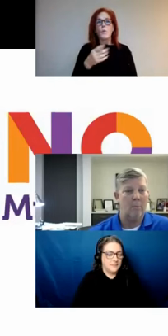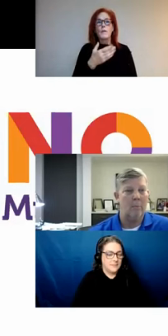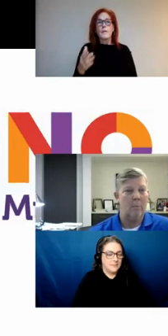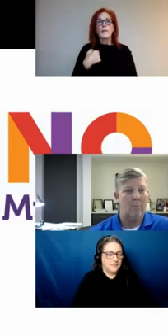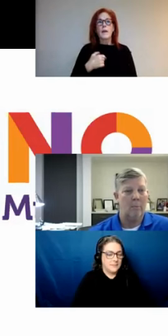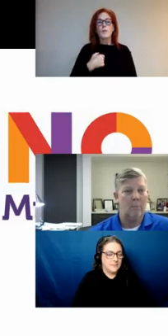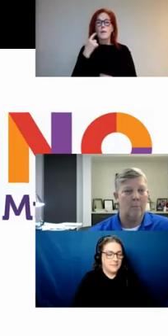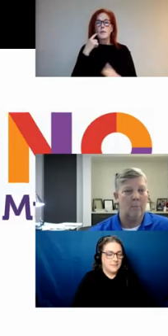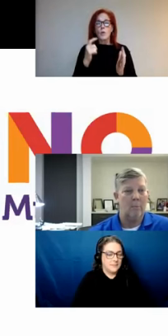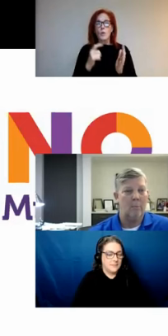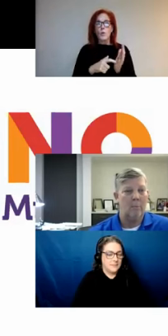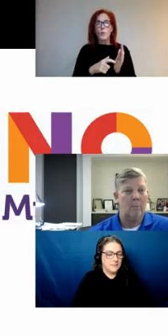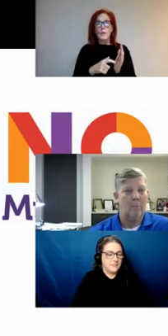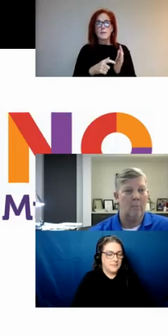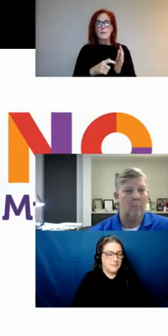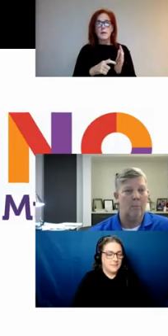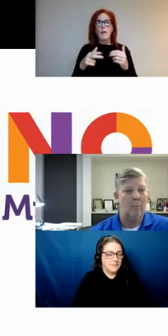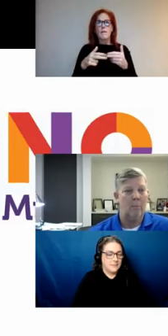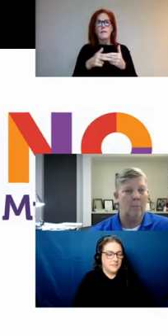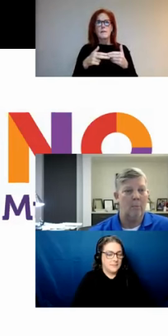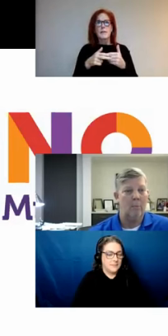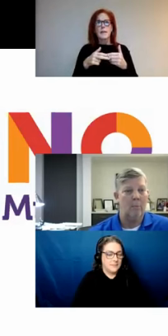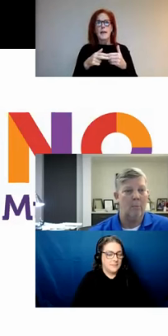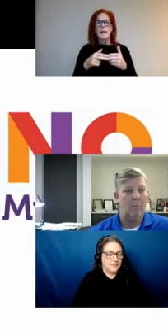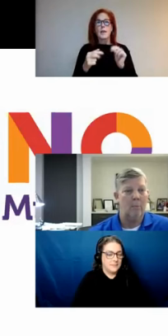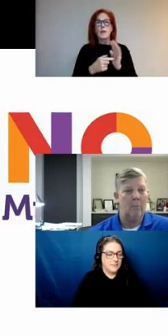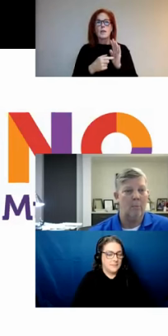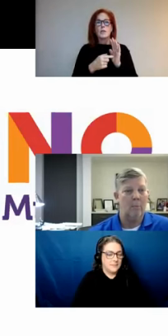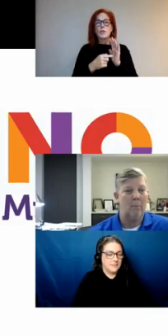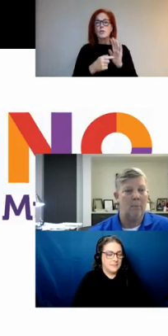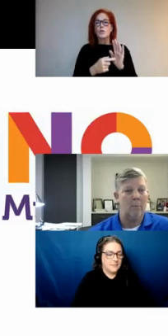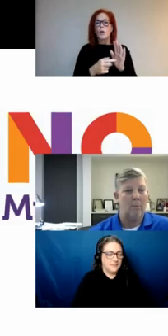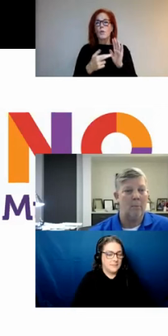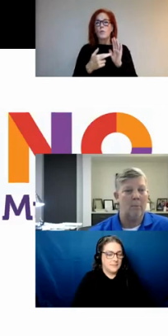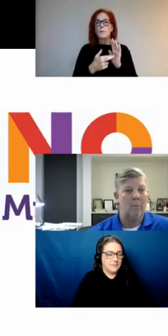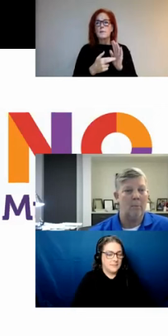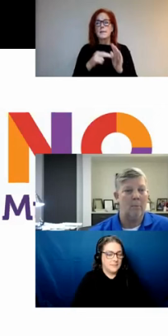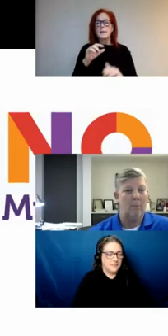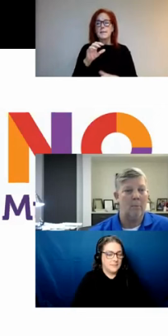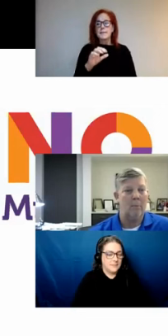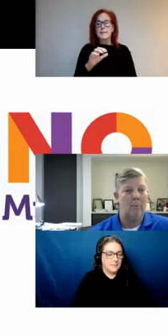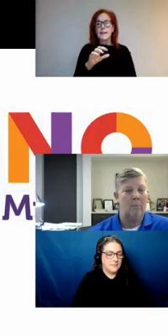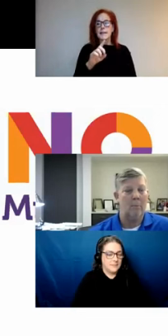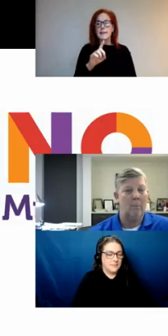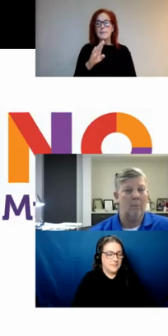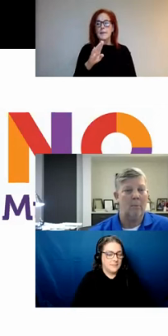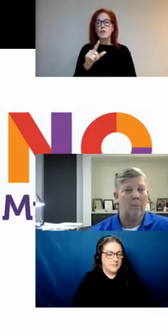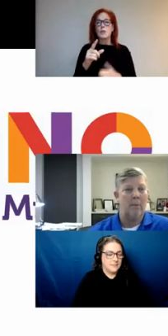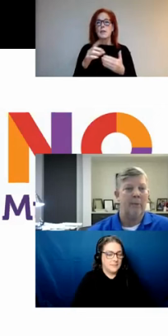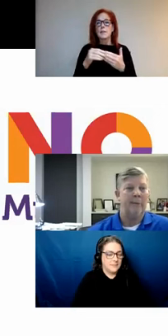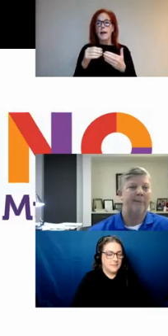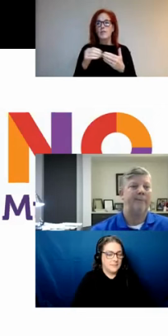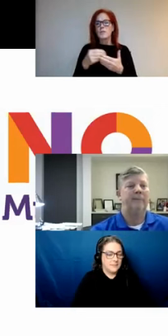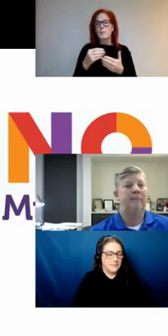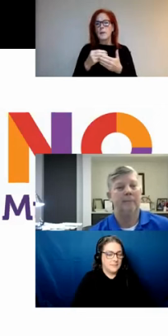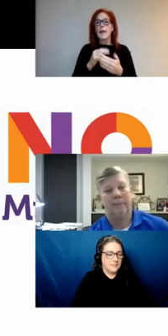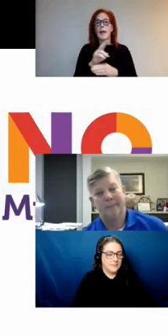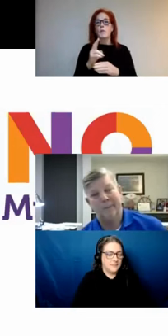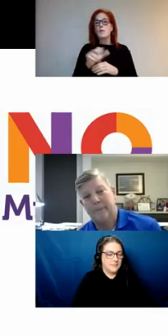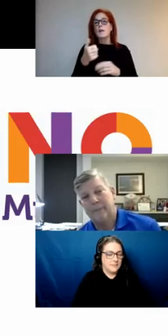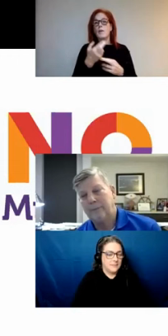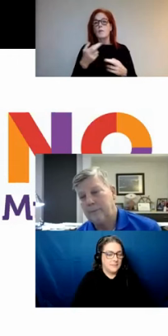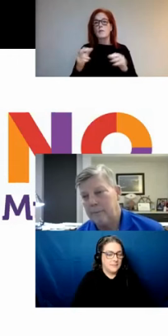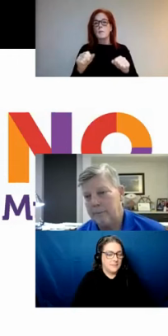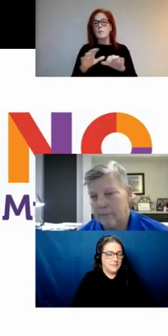construction, multi-media, and the final one is a partnership with the Nebraska Hispanic chamber where people who don't fit into the four other career areas where they are placed in one of the partner paces with the Hispanic Chamber of Commerce. Young people need to be 16 to 21 years old and reliably get to work on time every day.